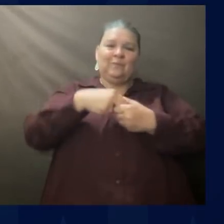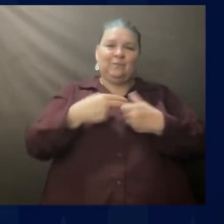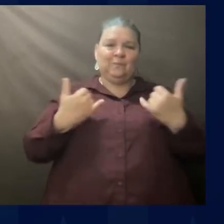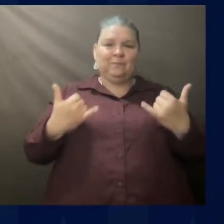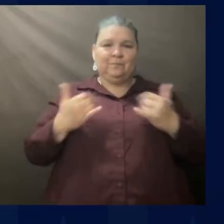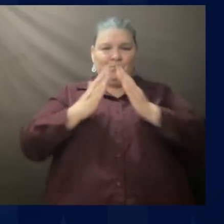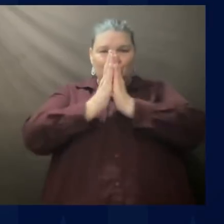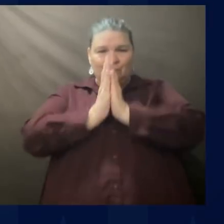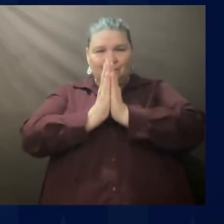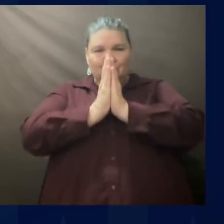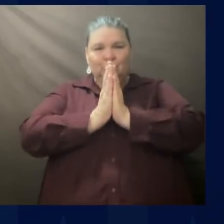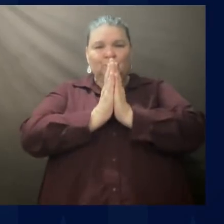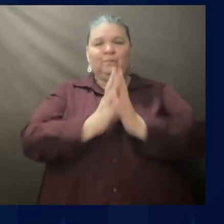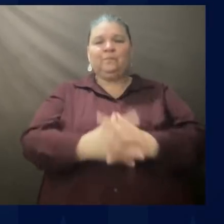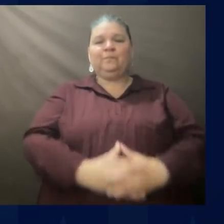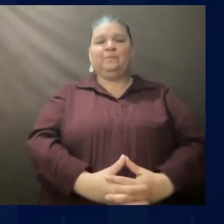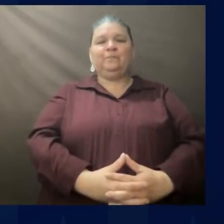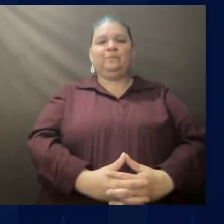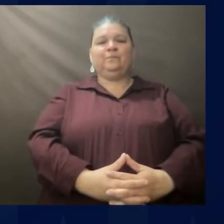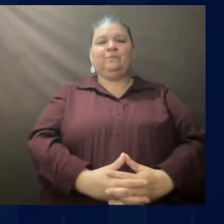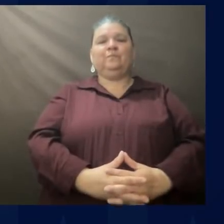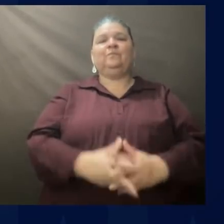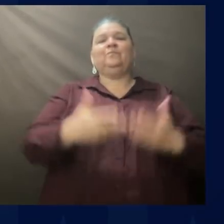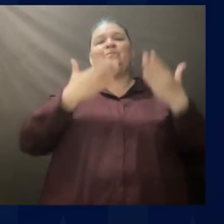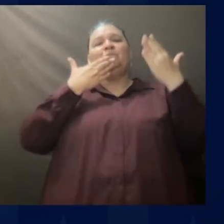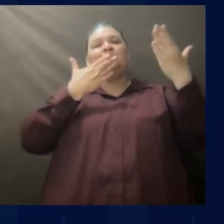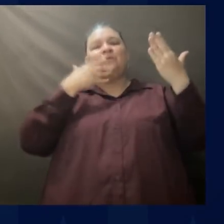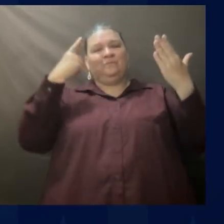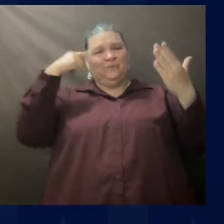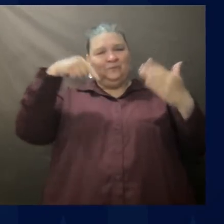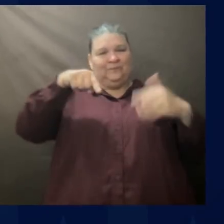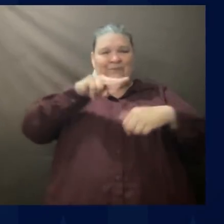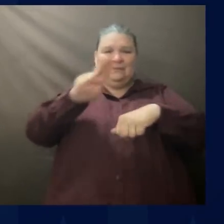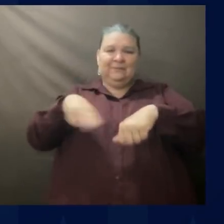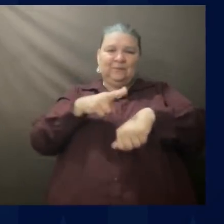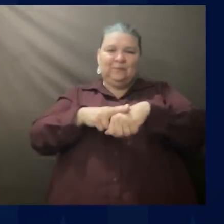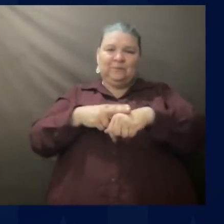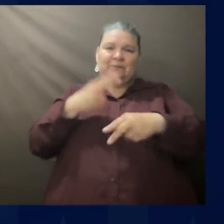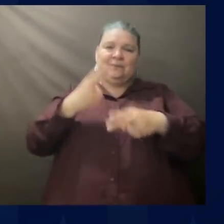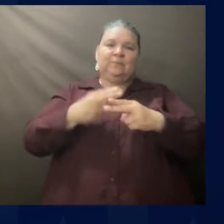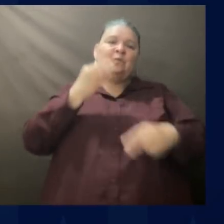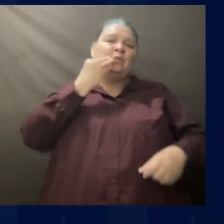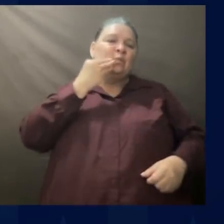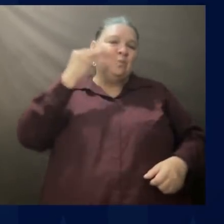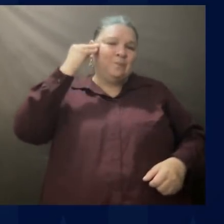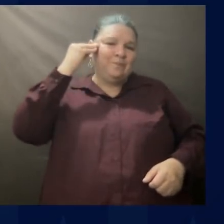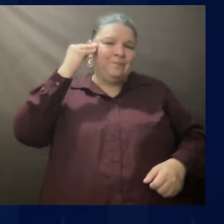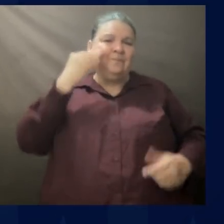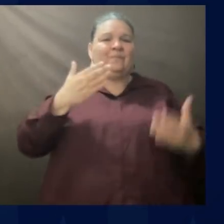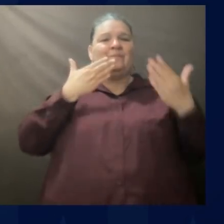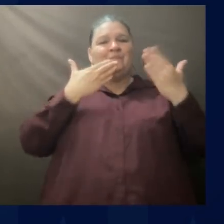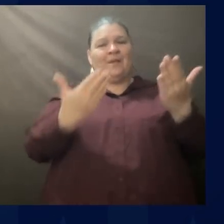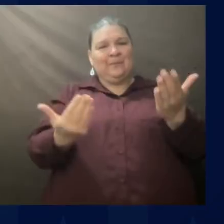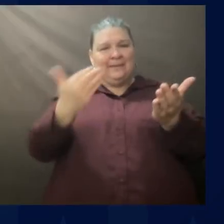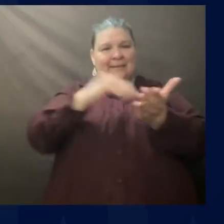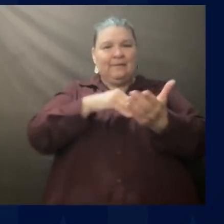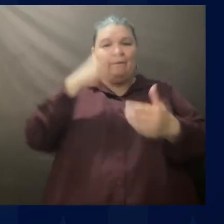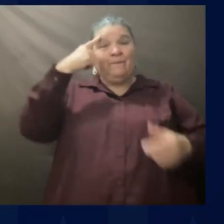Lord, thank you for this nation we call home. Thank you once again for those who, as the song says,